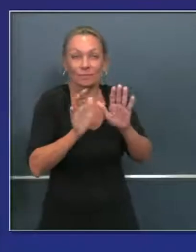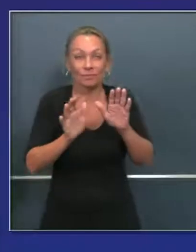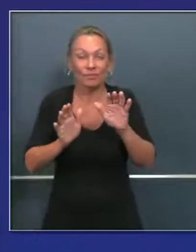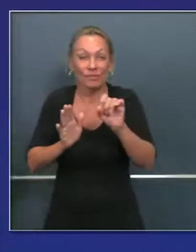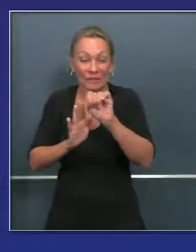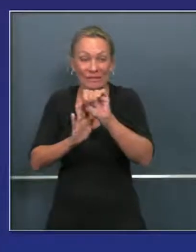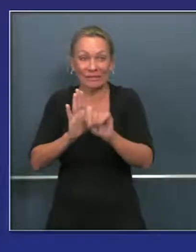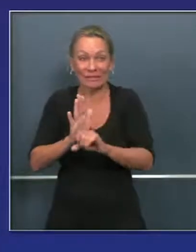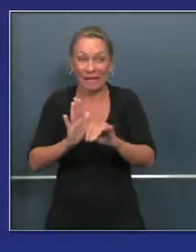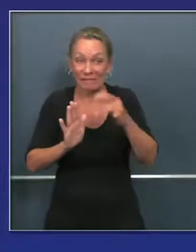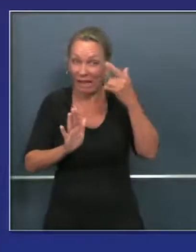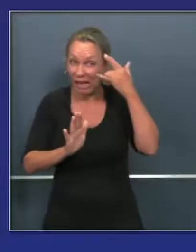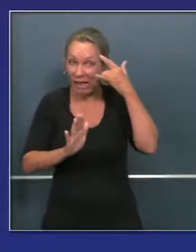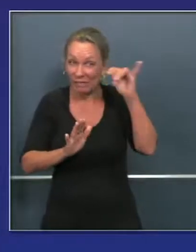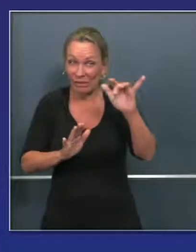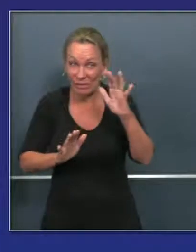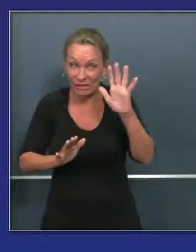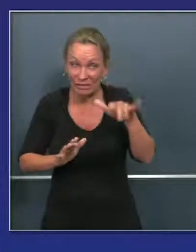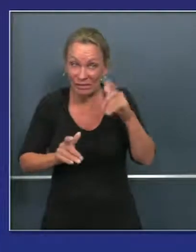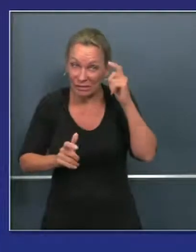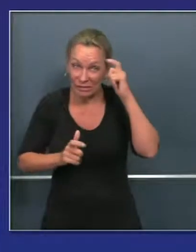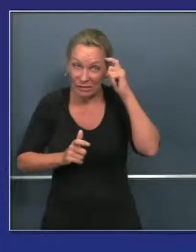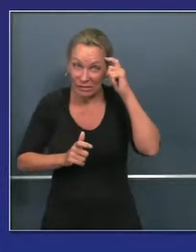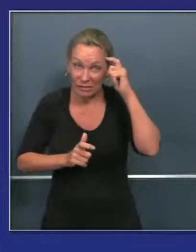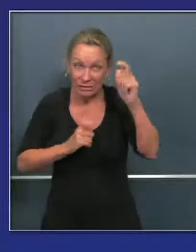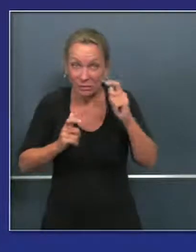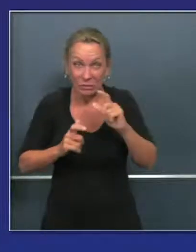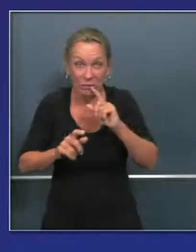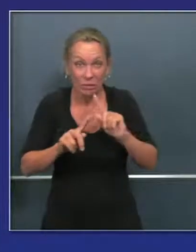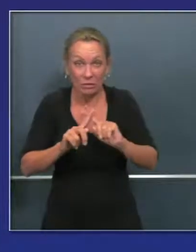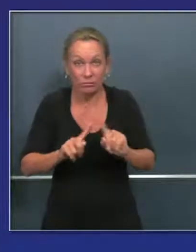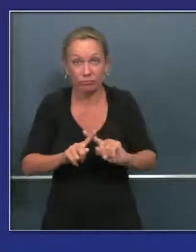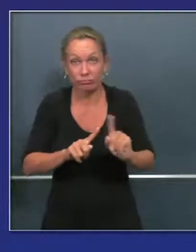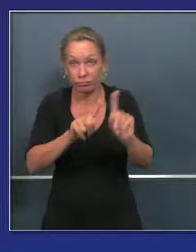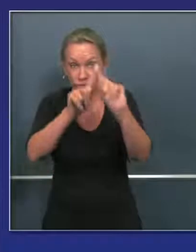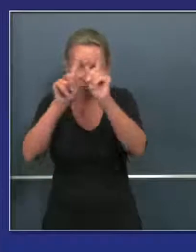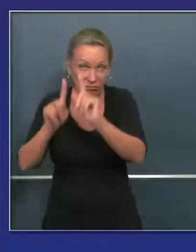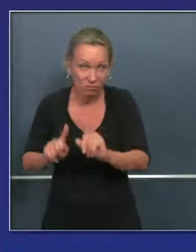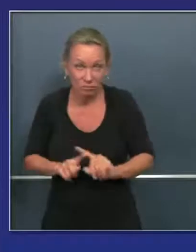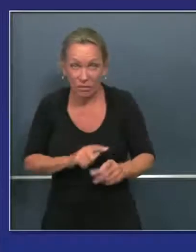in quite different ways across the state sort of looking at three different counties starting